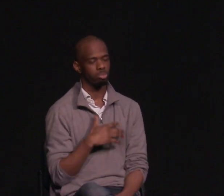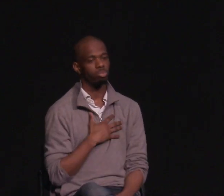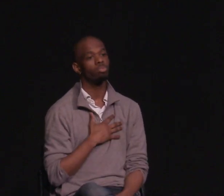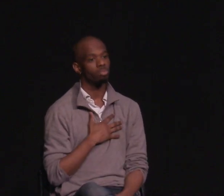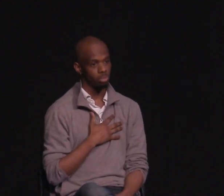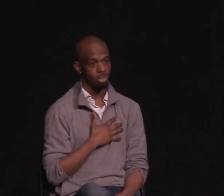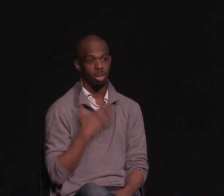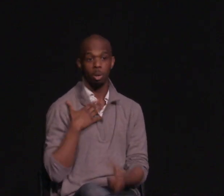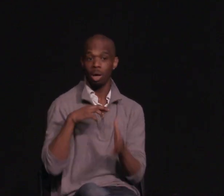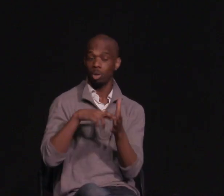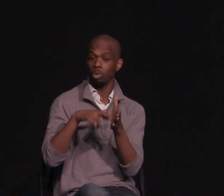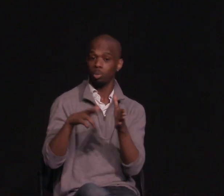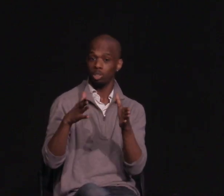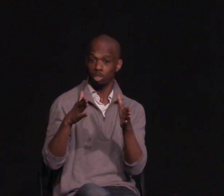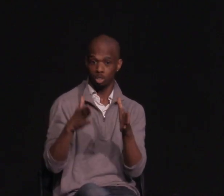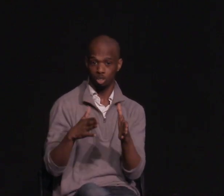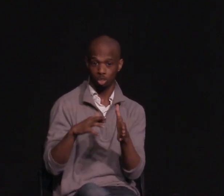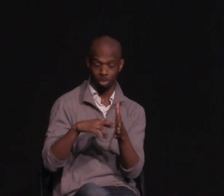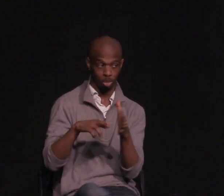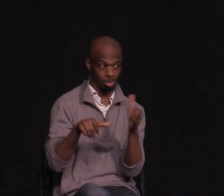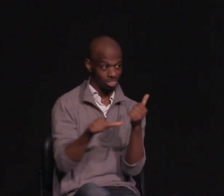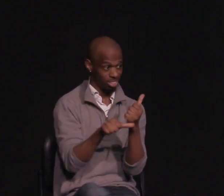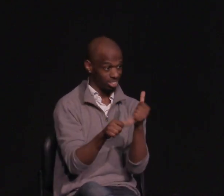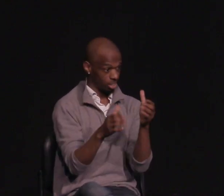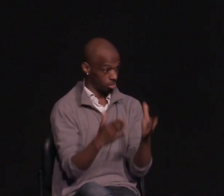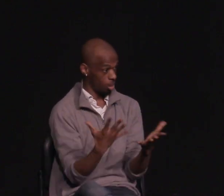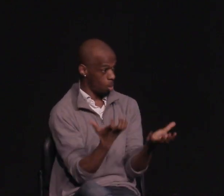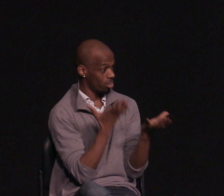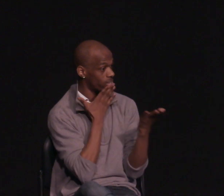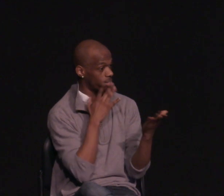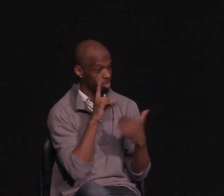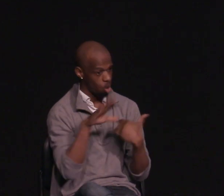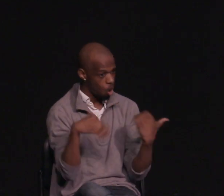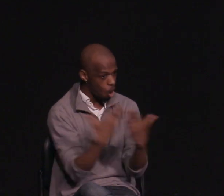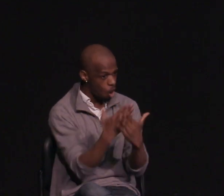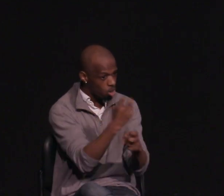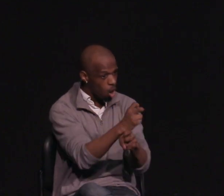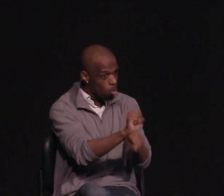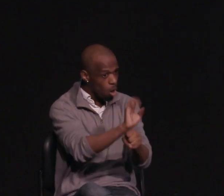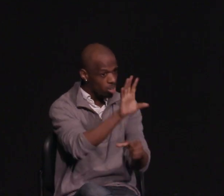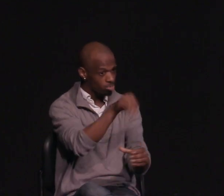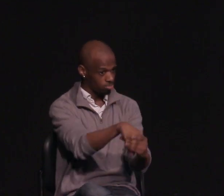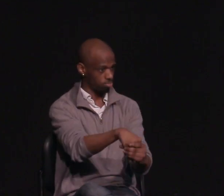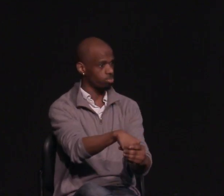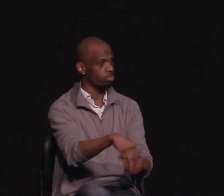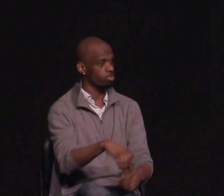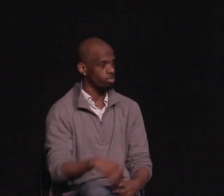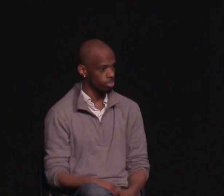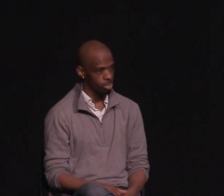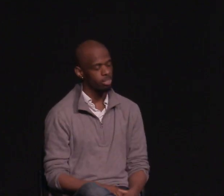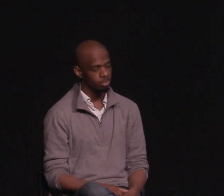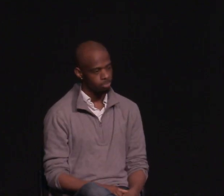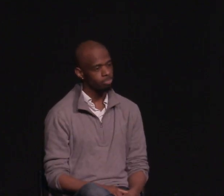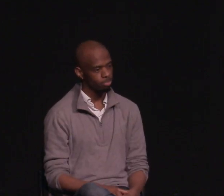Jessica Allen, for all your hard work,